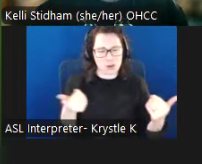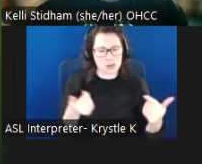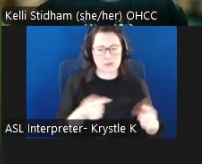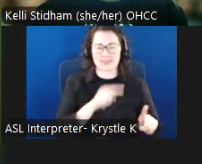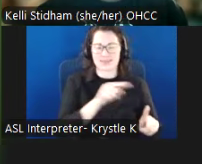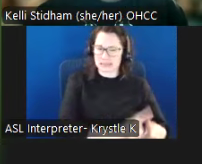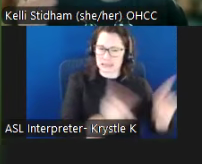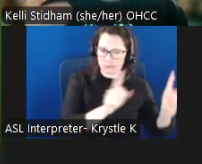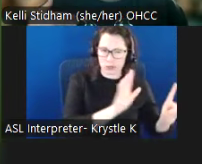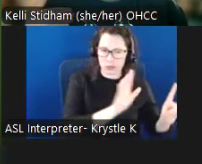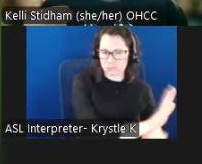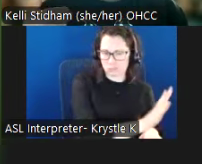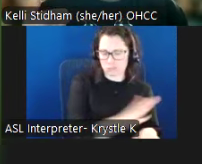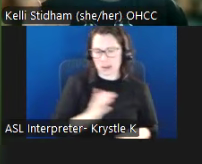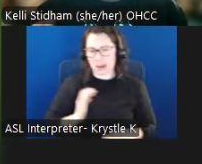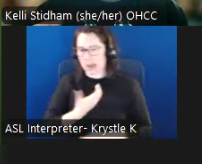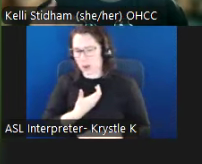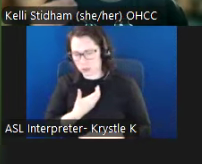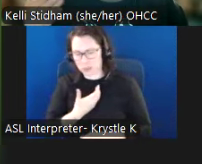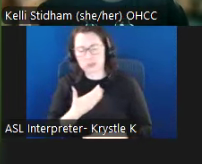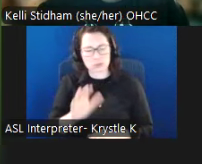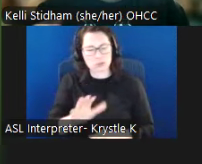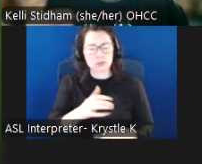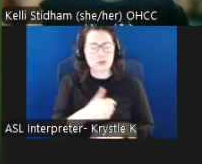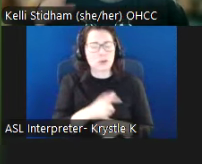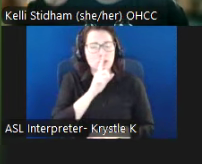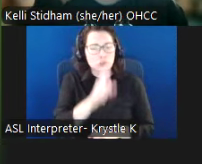has. And so, um, you want to make sure